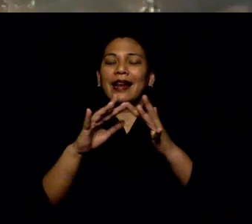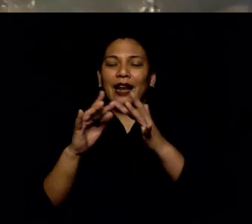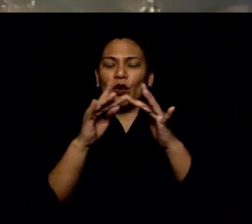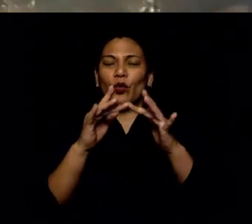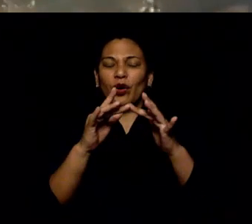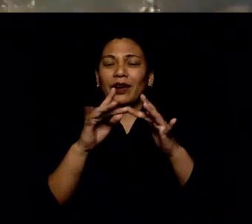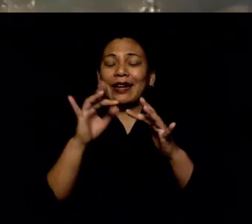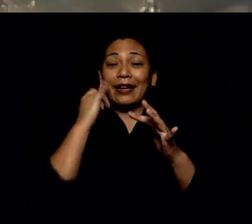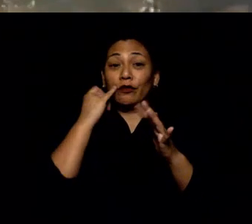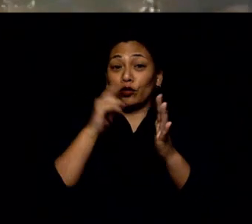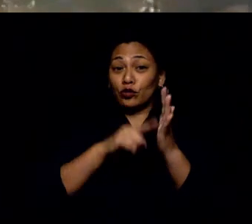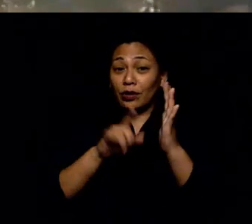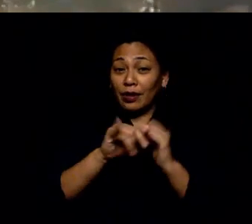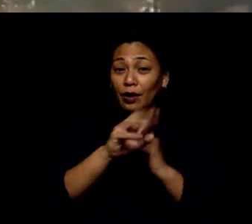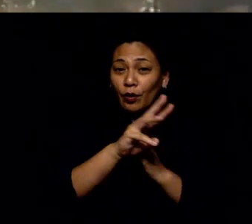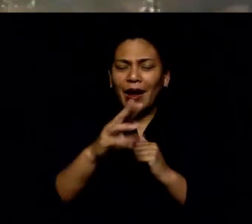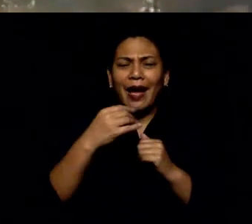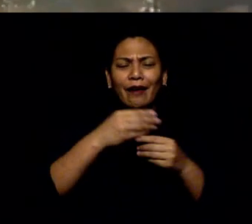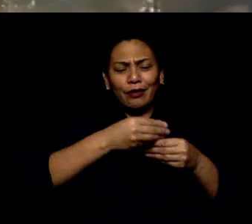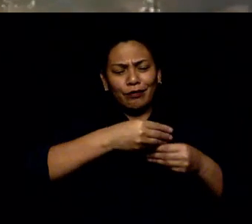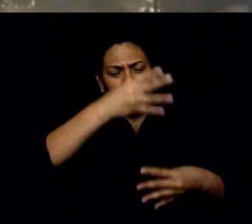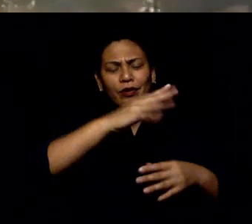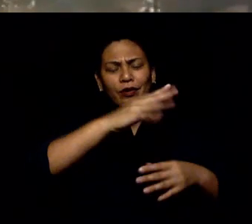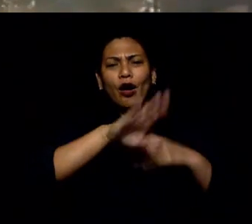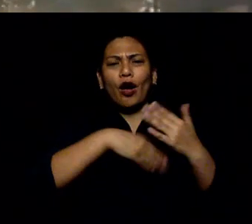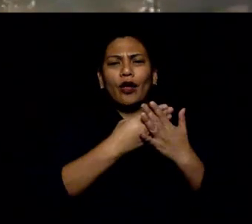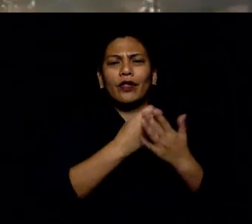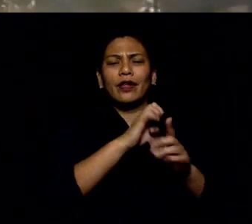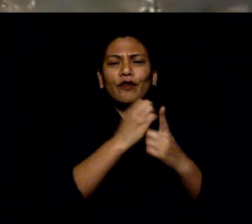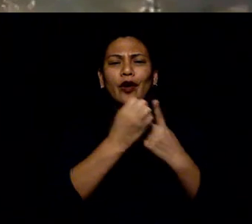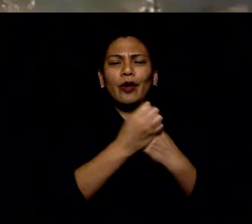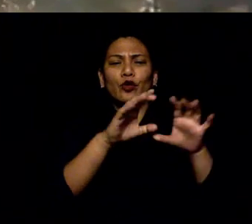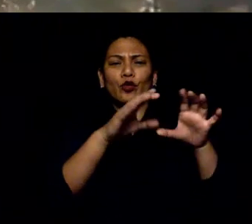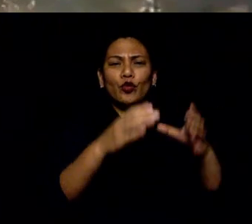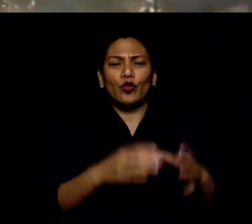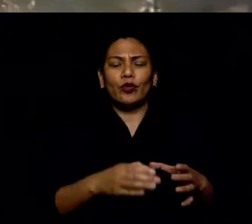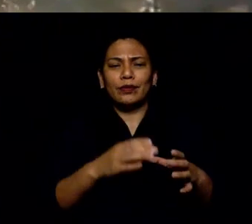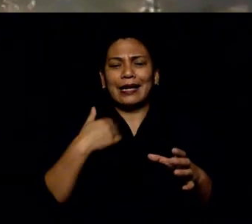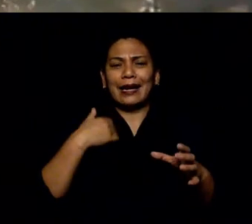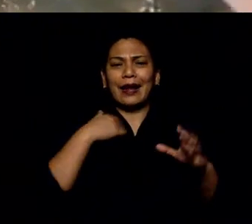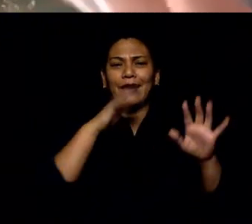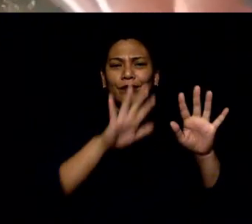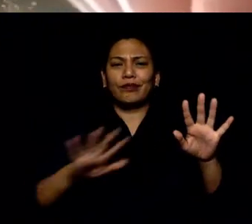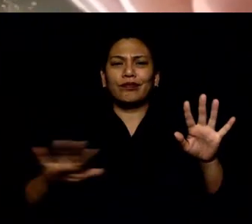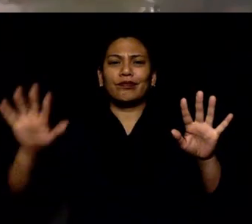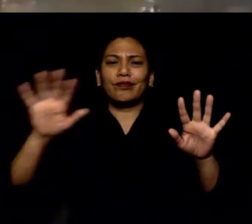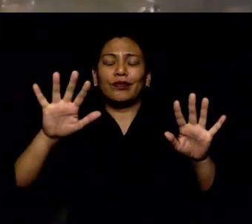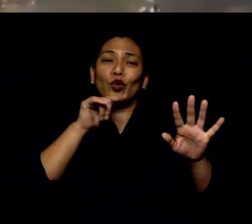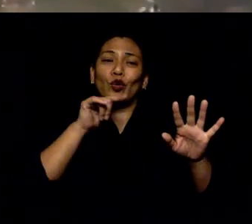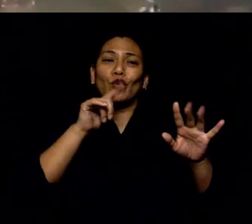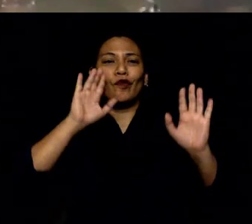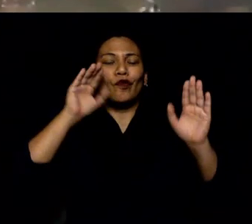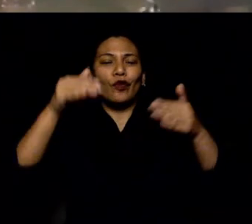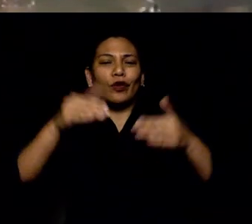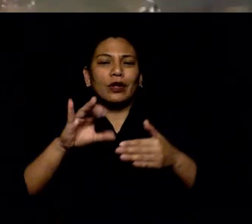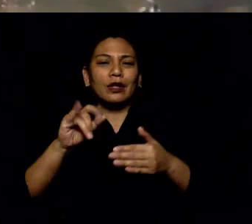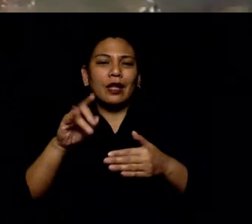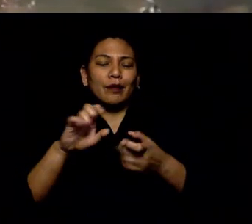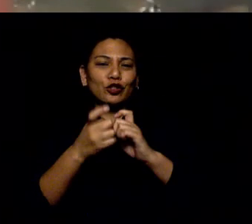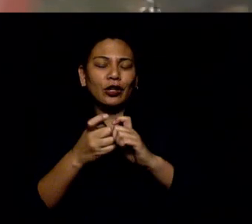the environmental groups that are working together across Canada, climate change issues, uh, has some of the big ones like David Suzuki Foundation and